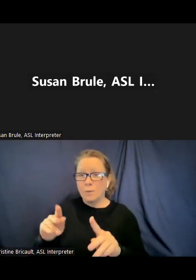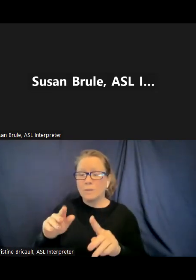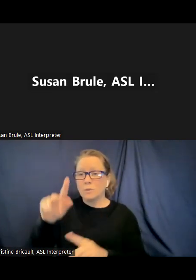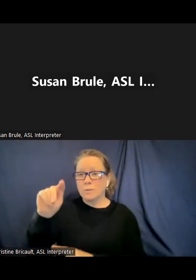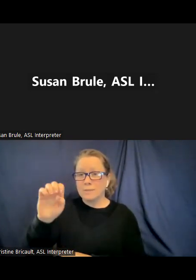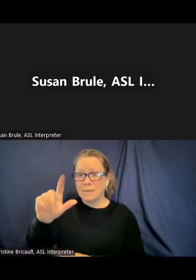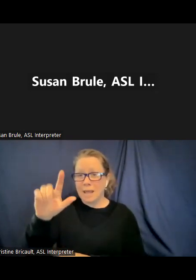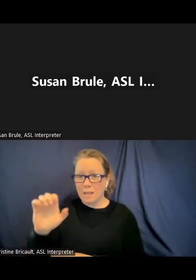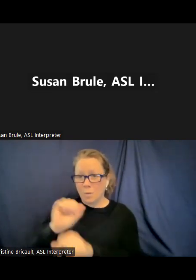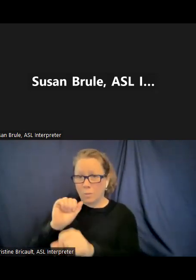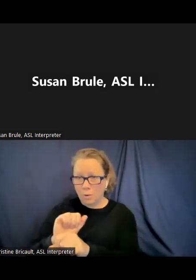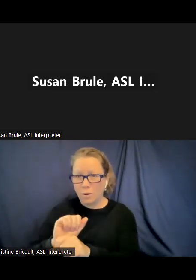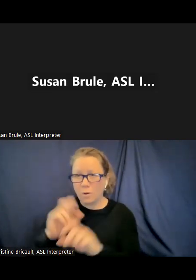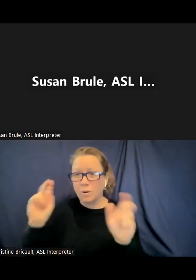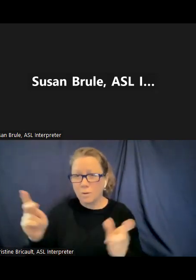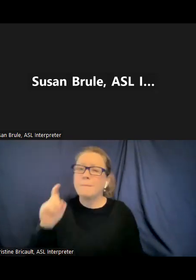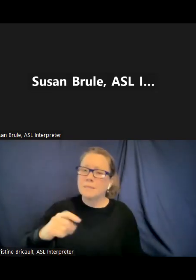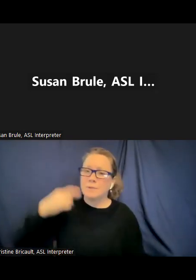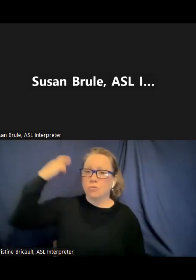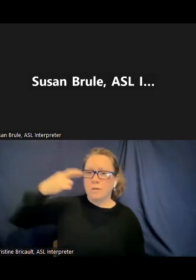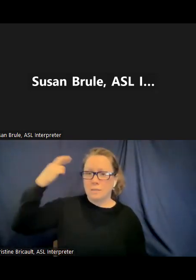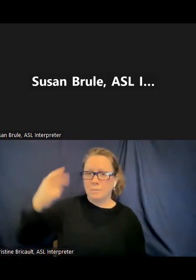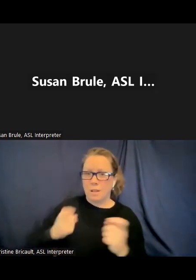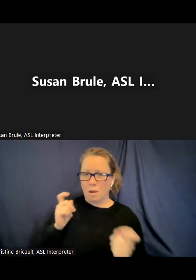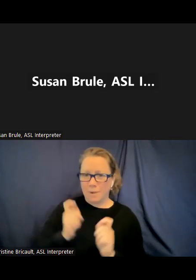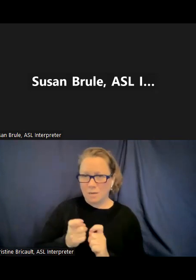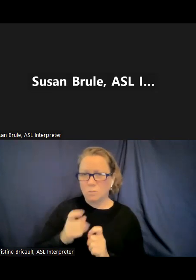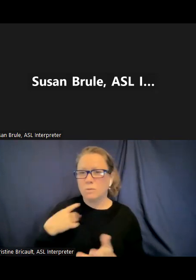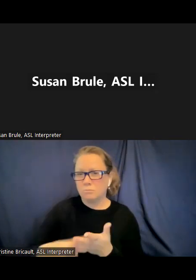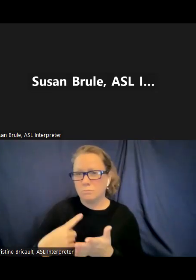We're going to talk about what that means later. But pretty much rule is fair game.